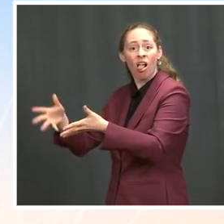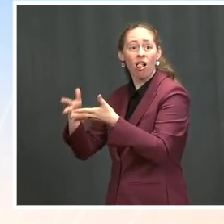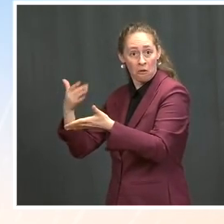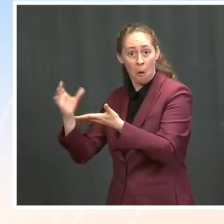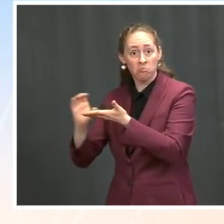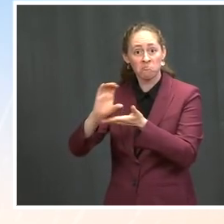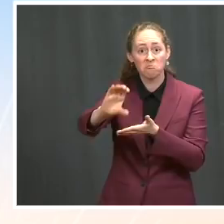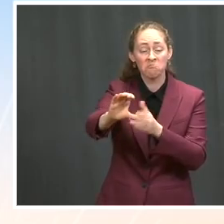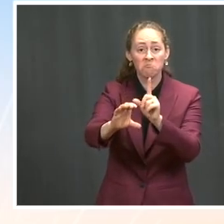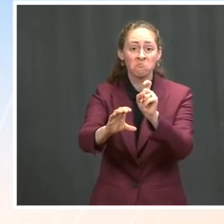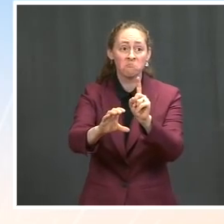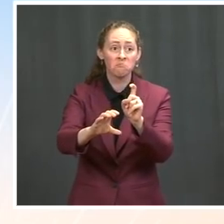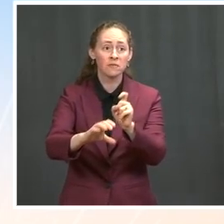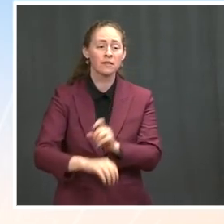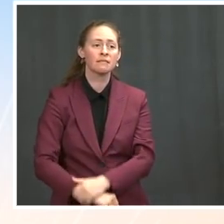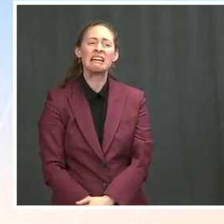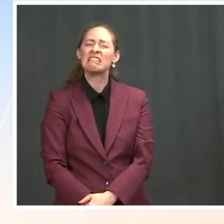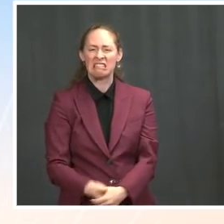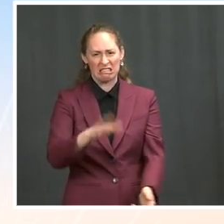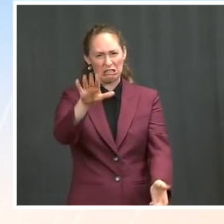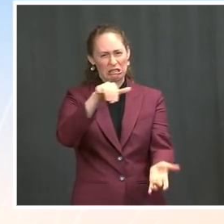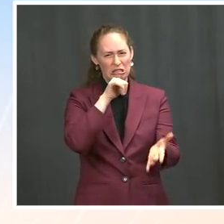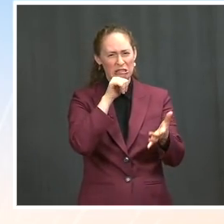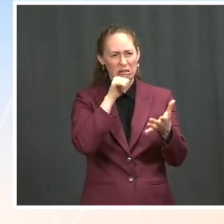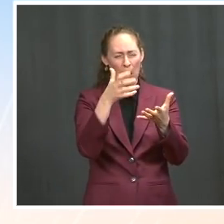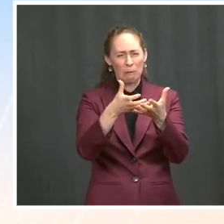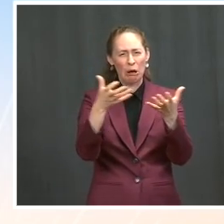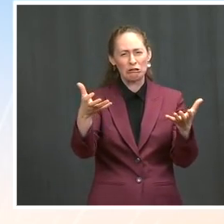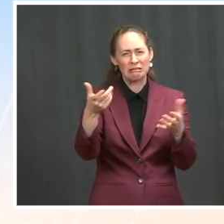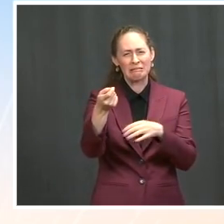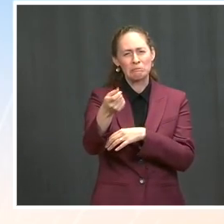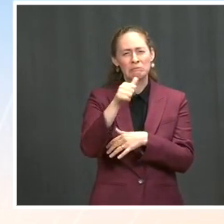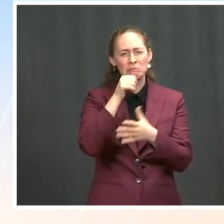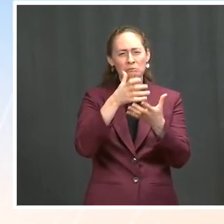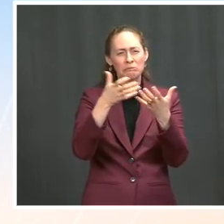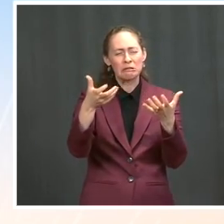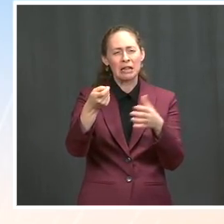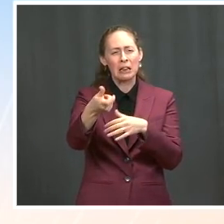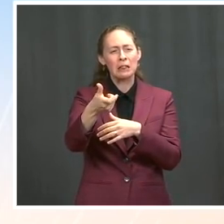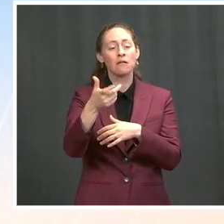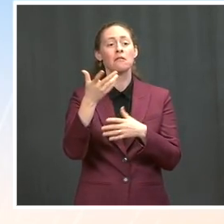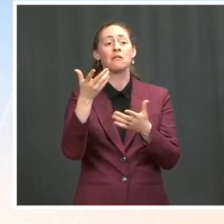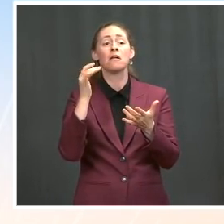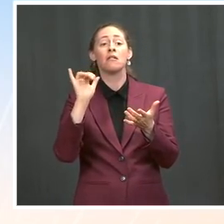very small amounts that would be leftover. And many of those small amounts have already been allocated